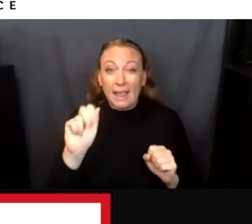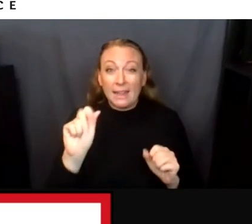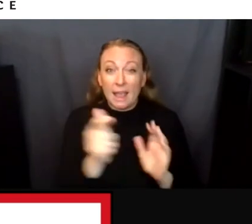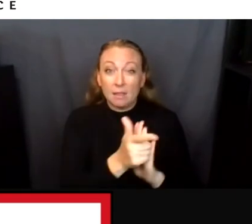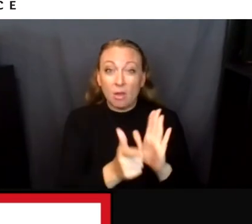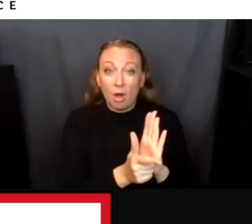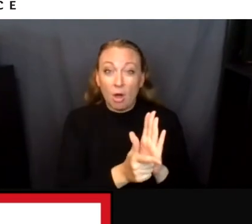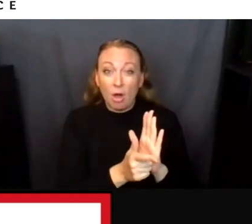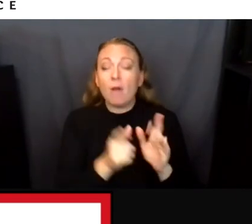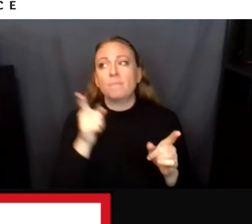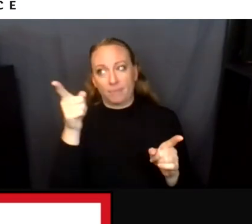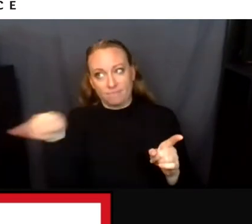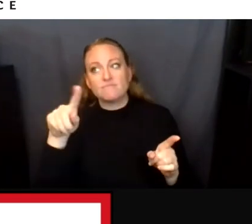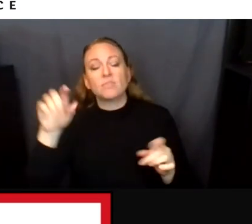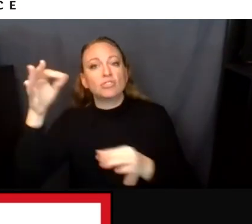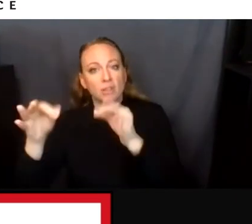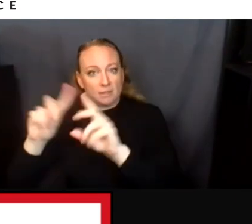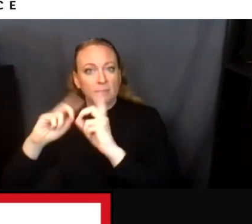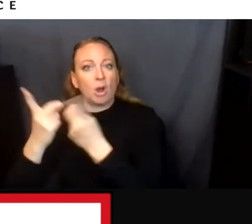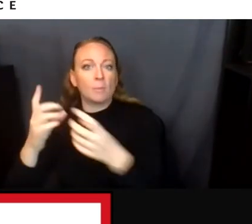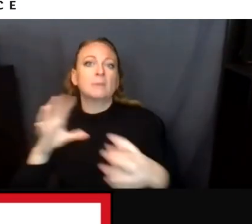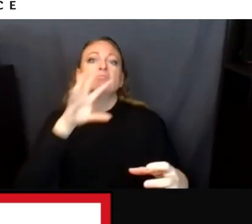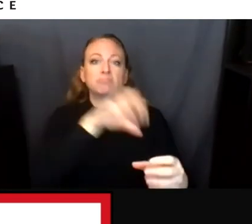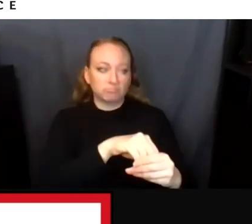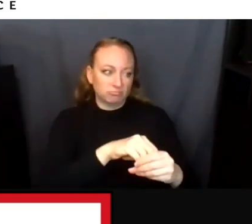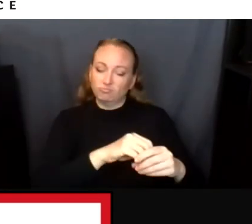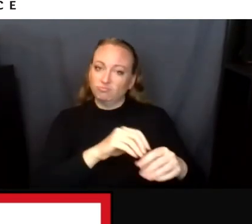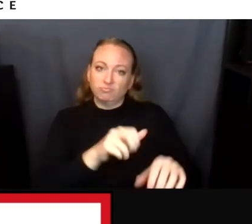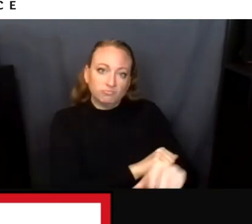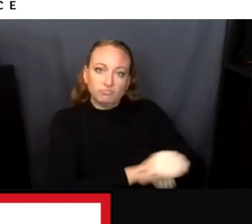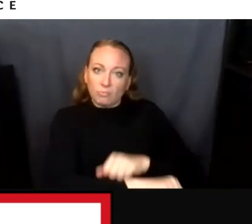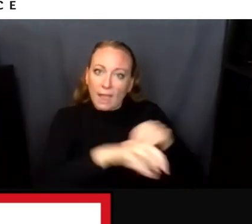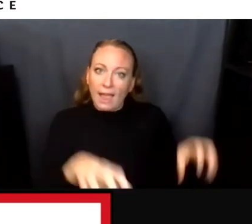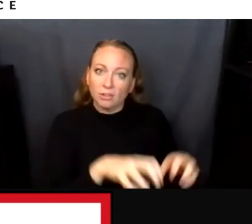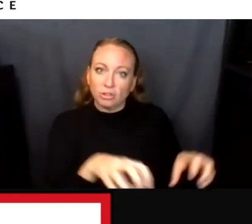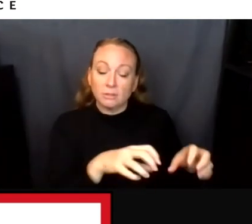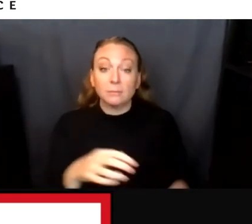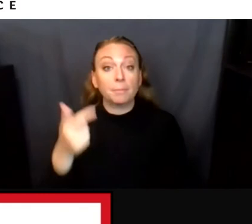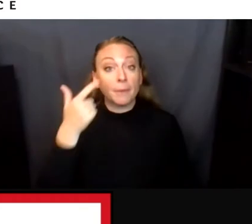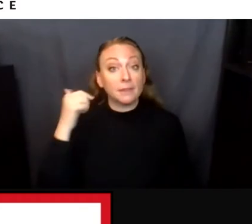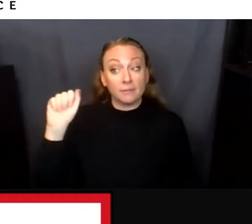And as a result of the ADA, there has been a lot of enforcement.